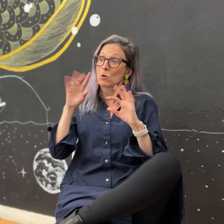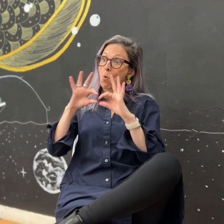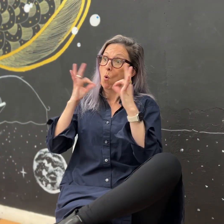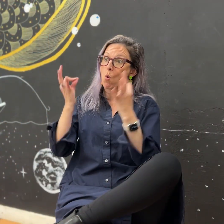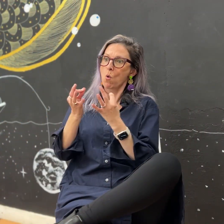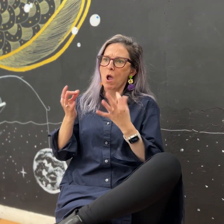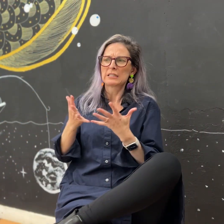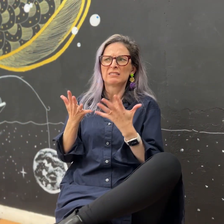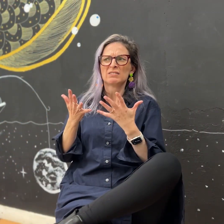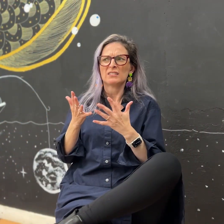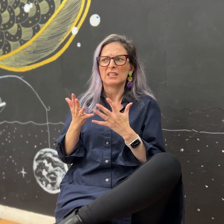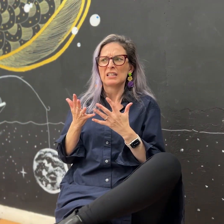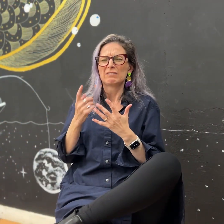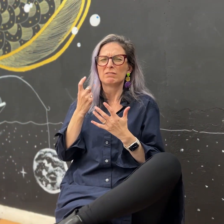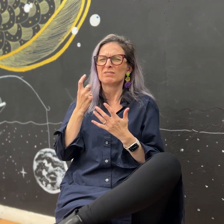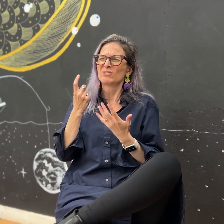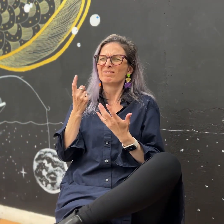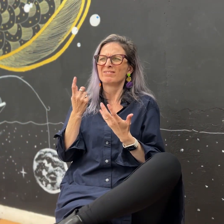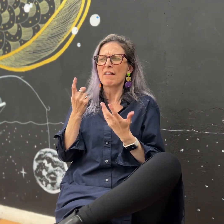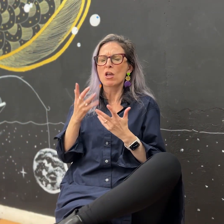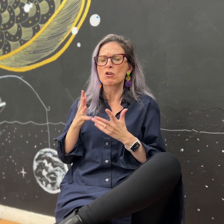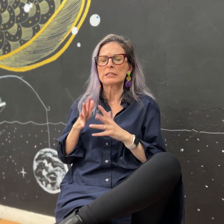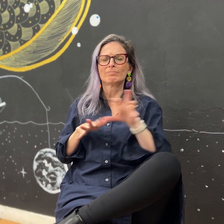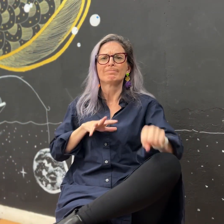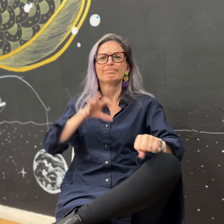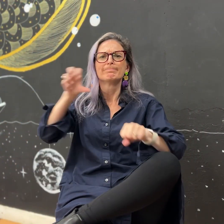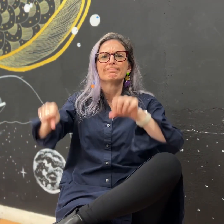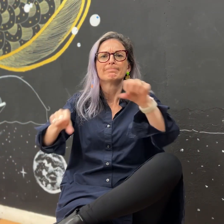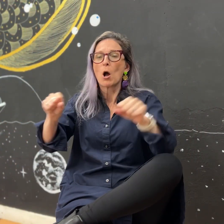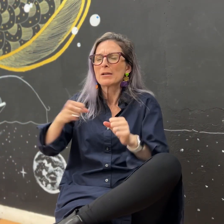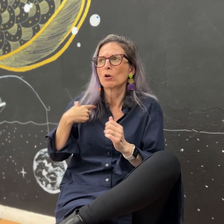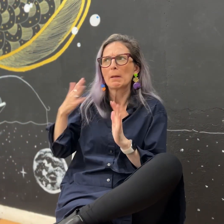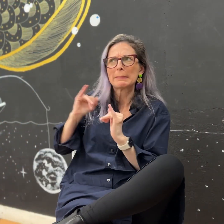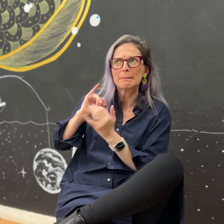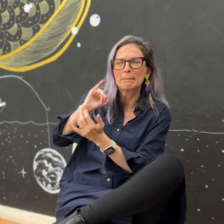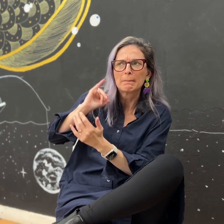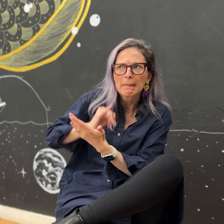Organisations run by people who can hear have really got a hold on the market –